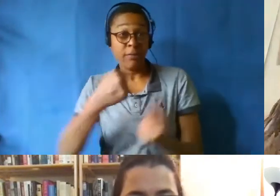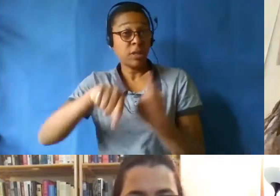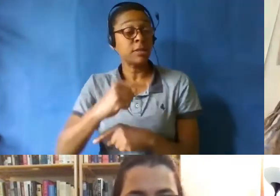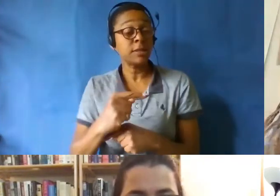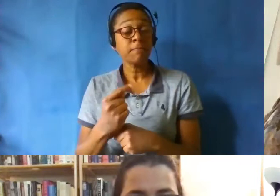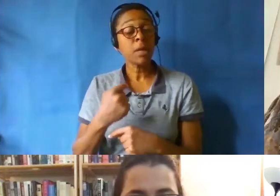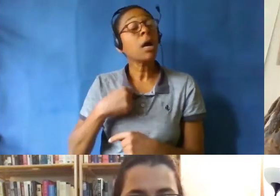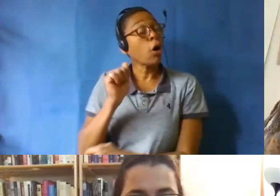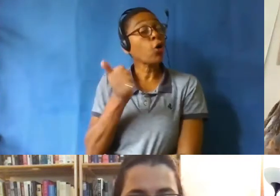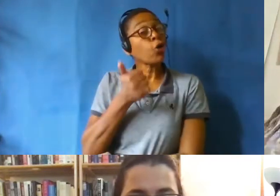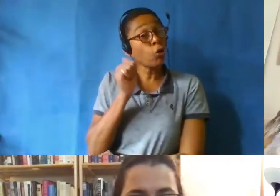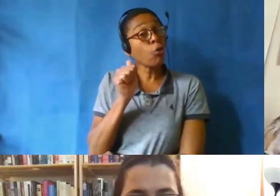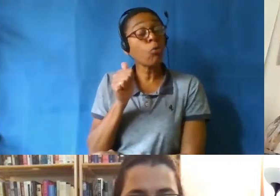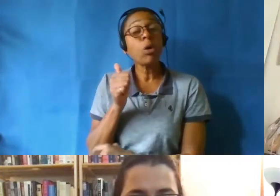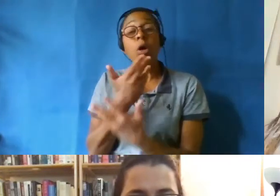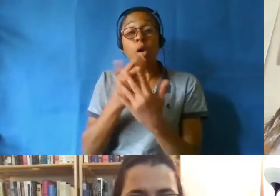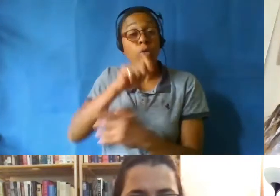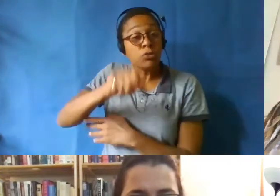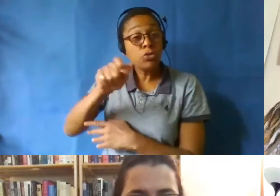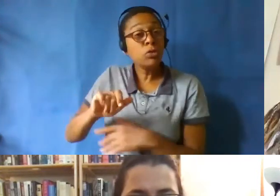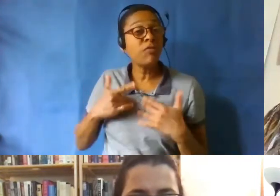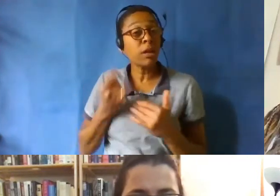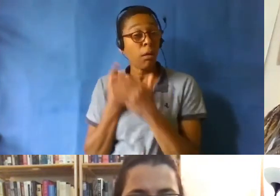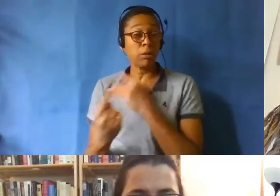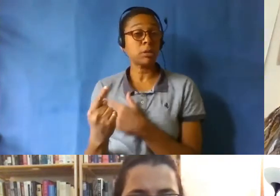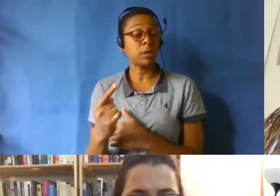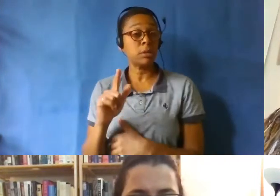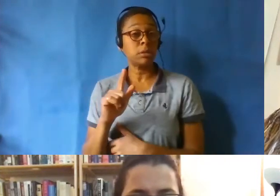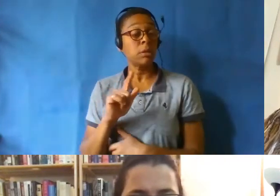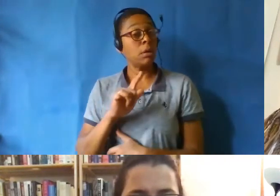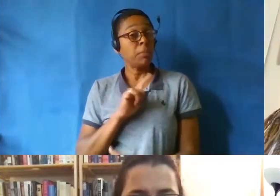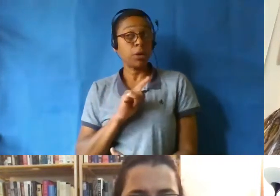different ways but not isolated because there are no like so-called services but